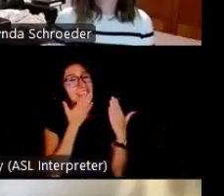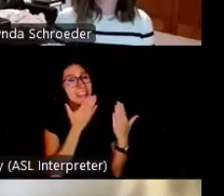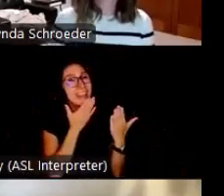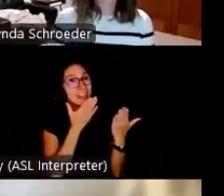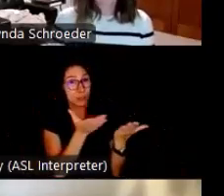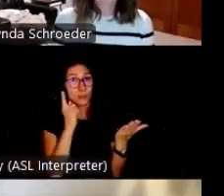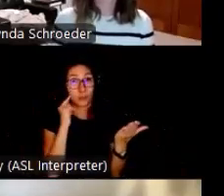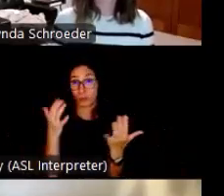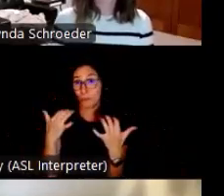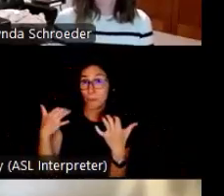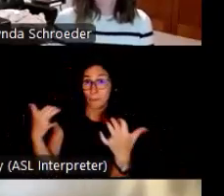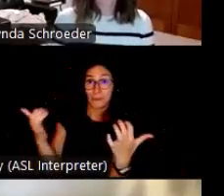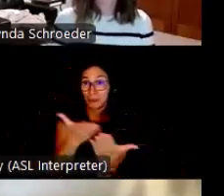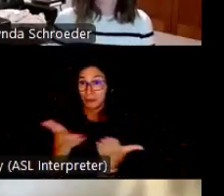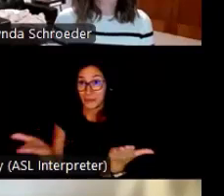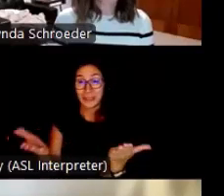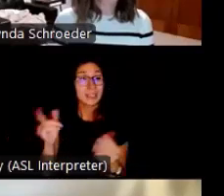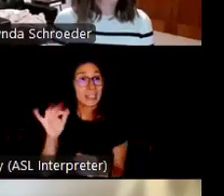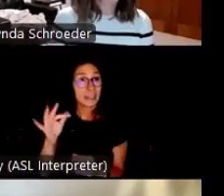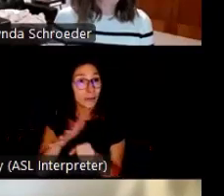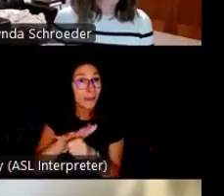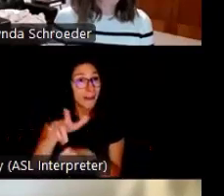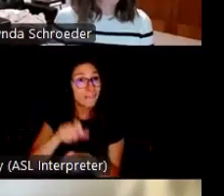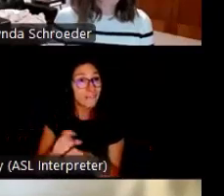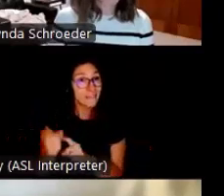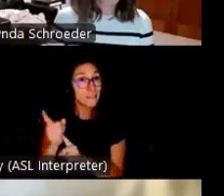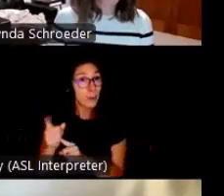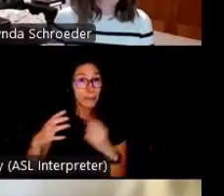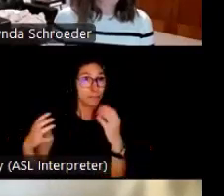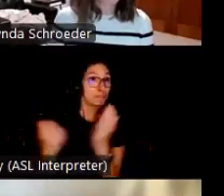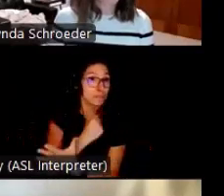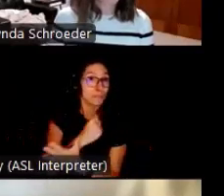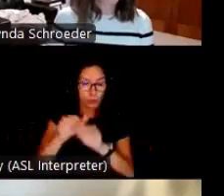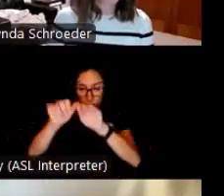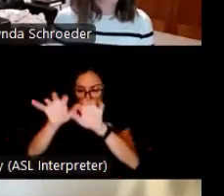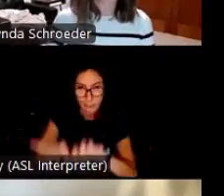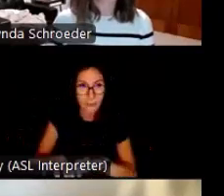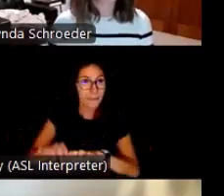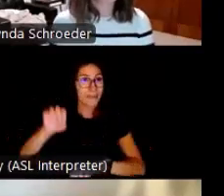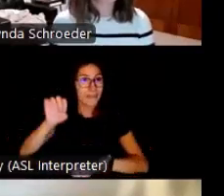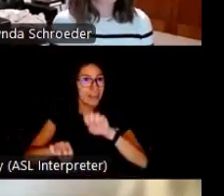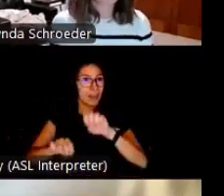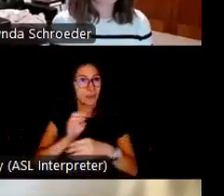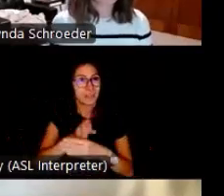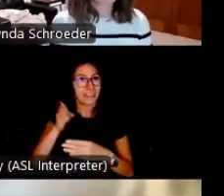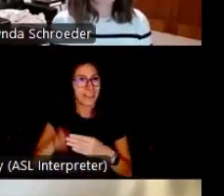If you have a moment, please fill out our evaluation. This gives us great insight on the type